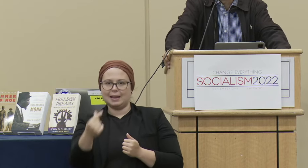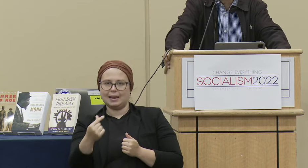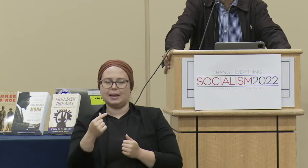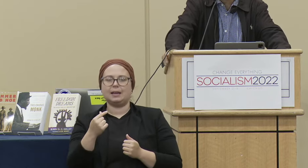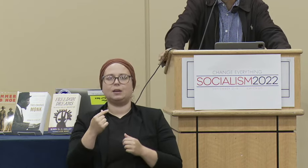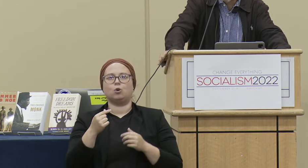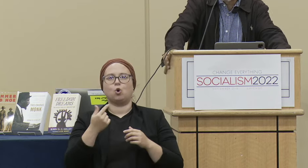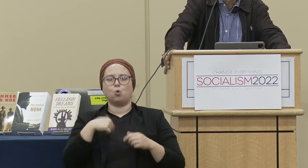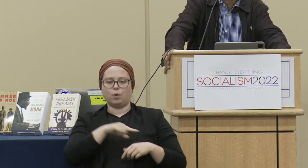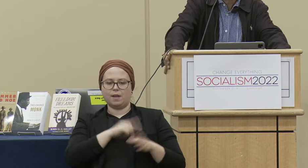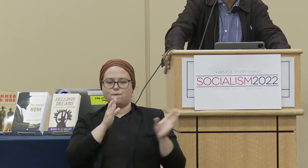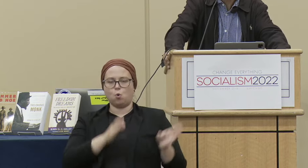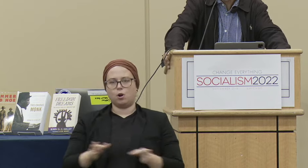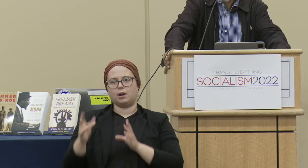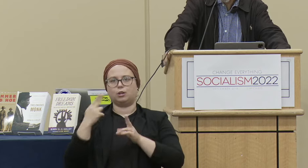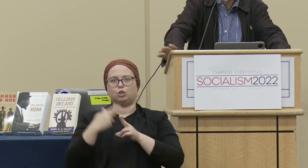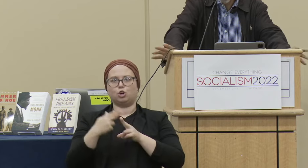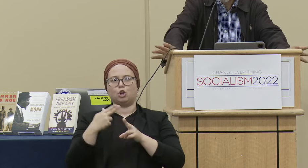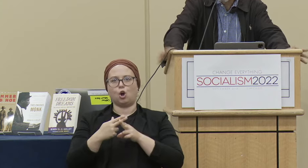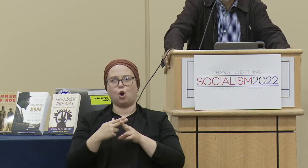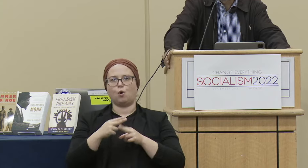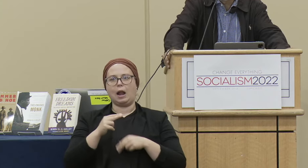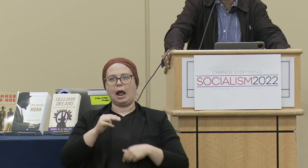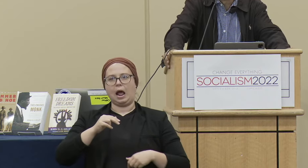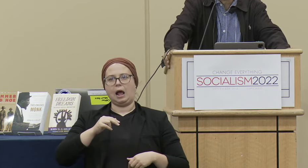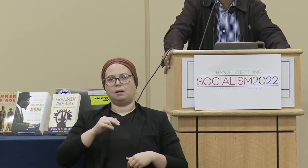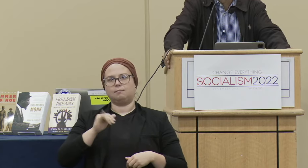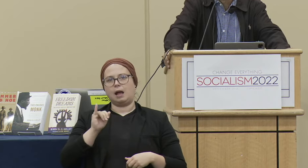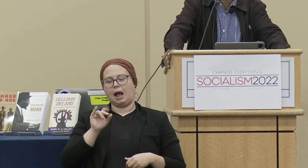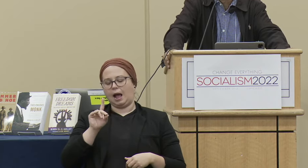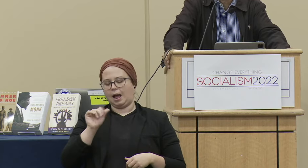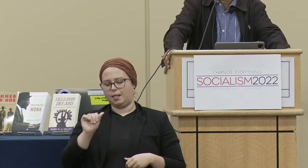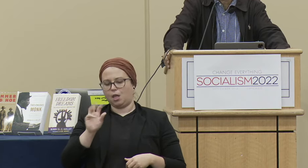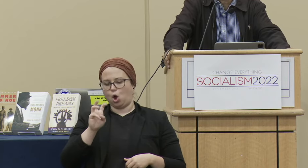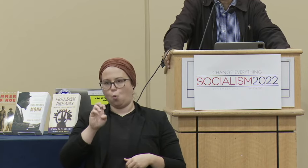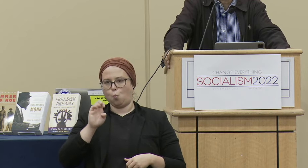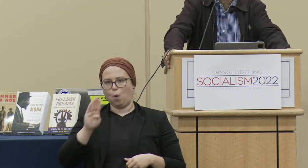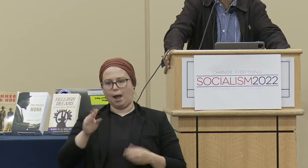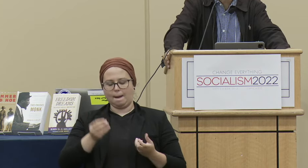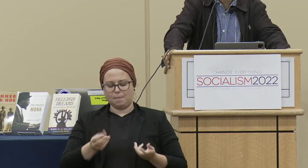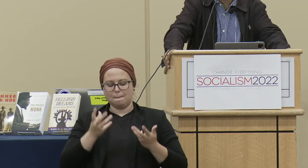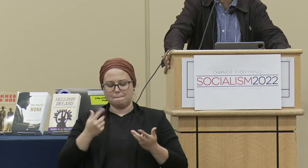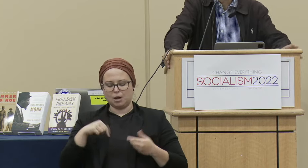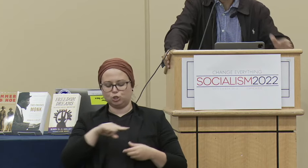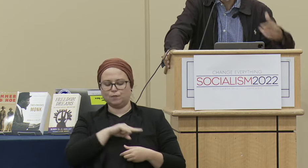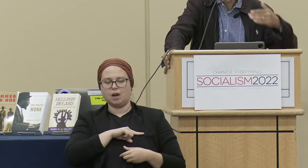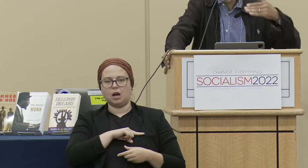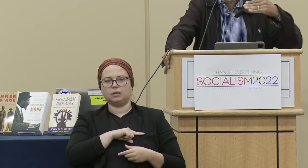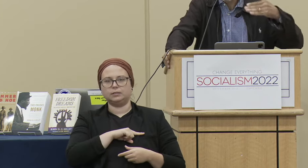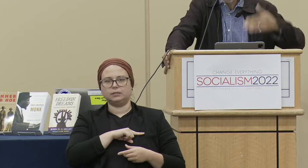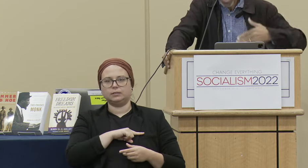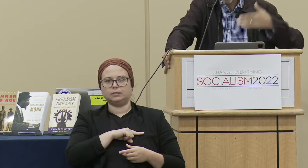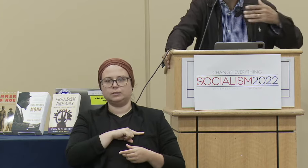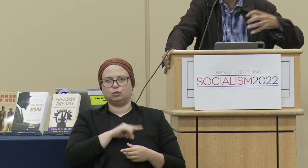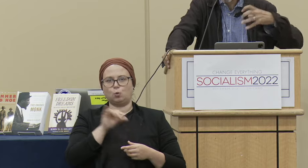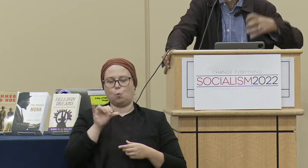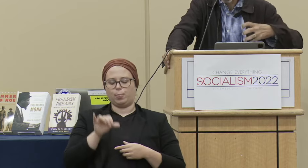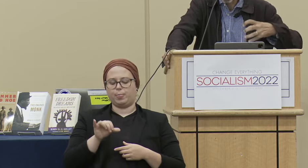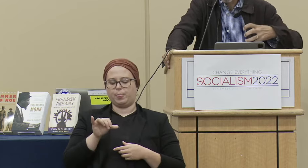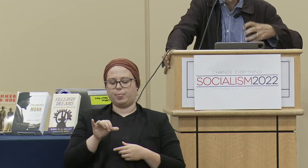of socialist presence. So, we want to think about what that means in terms of revising of our understanding of what socialism in Chicago looks like. Speaking of Marable, I was part of idle Idle Web, a bunch of